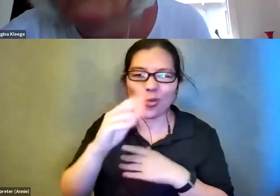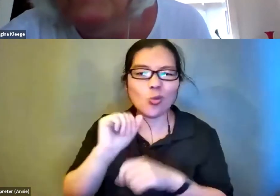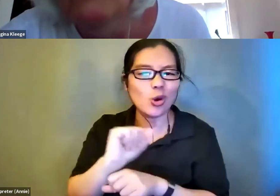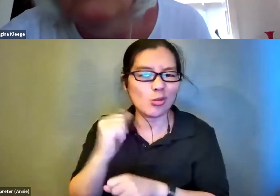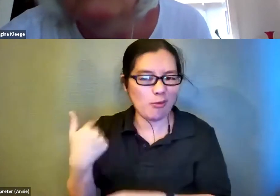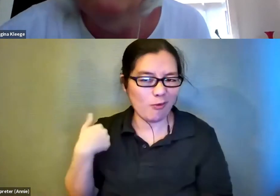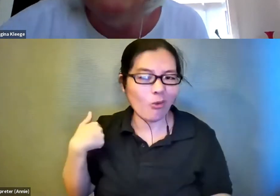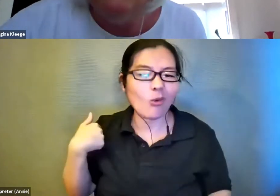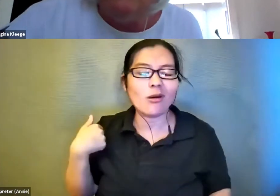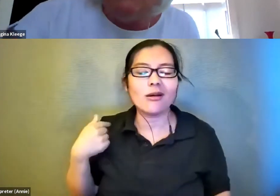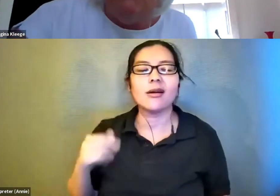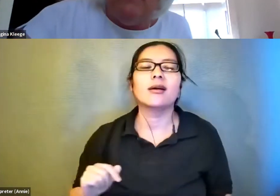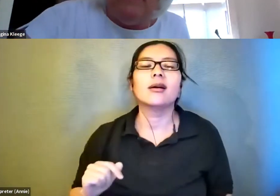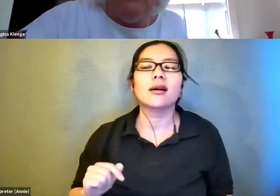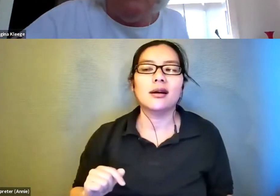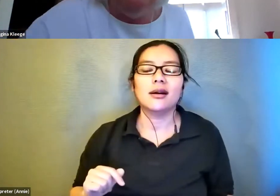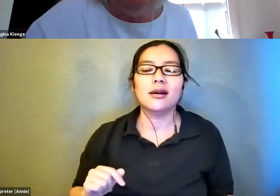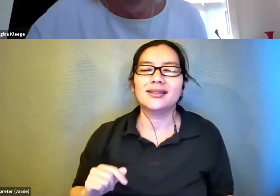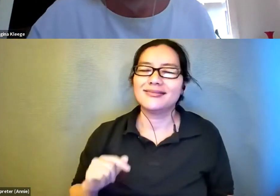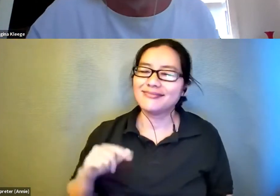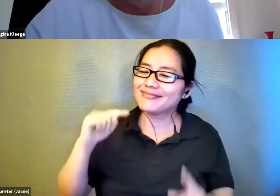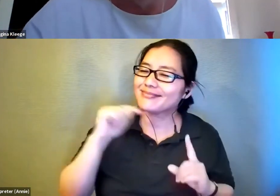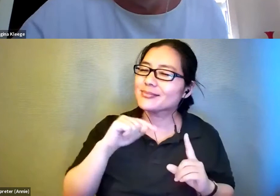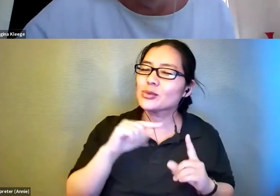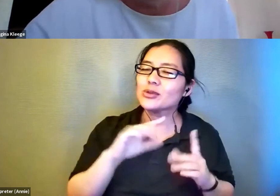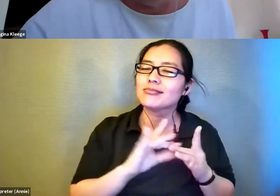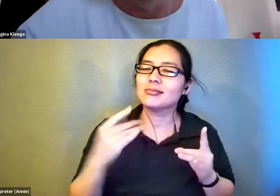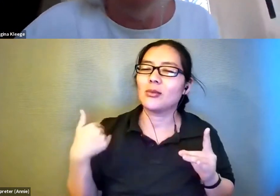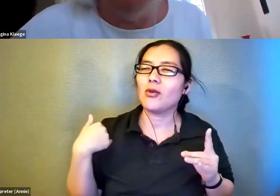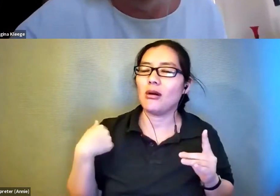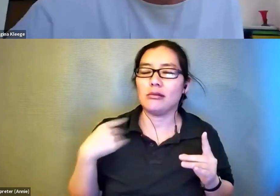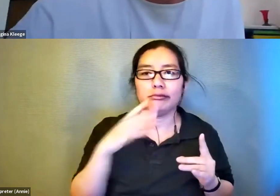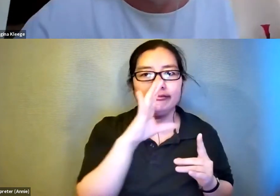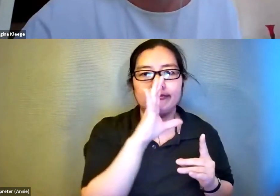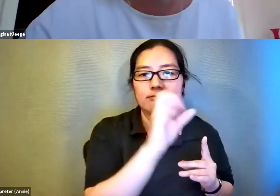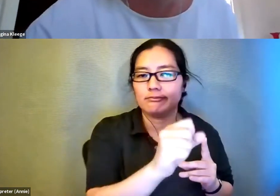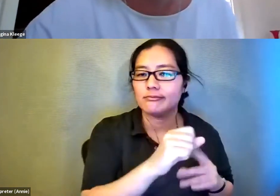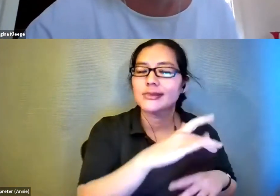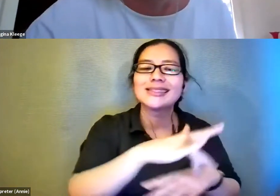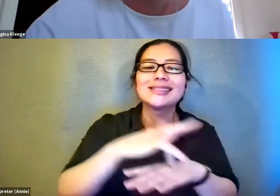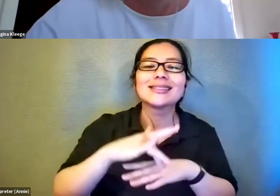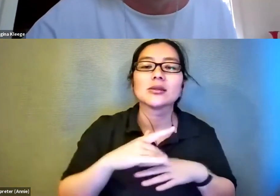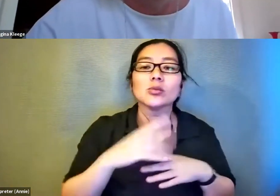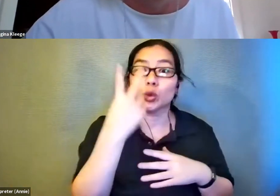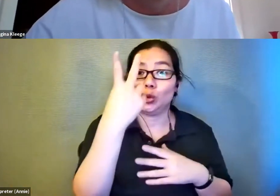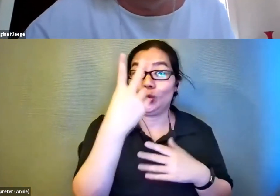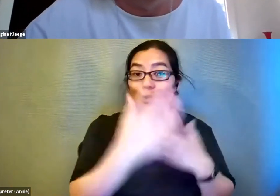thinking particularly about what you said what I thought was fascinating about touching with two hands. Right?